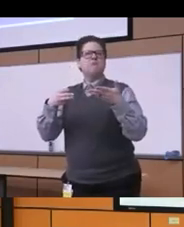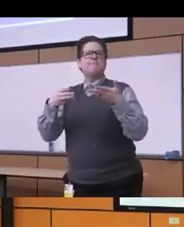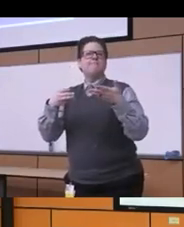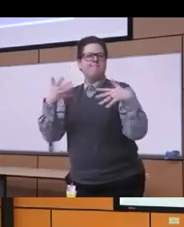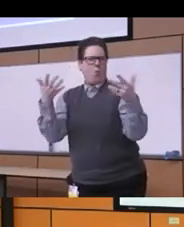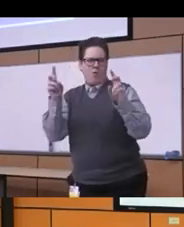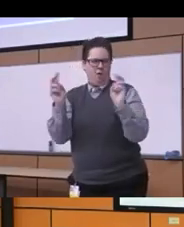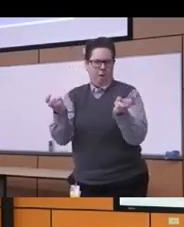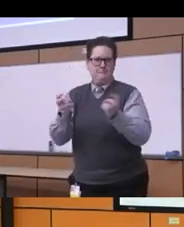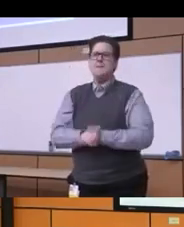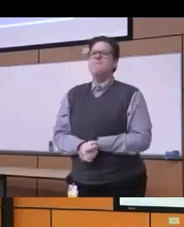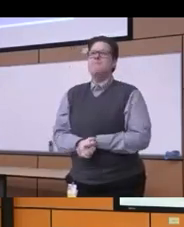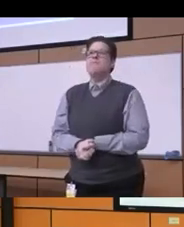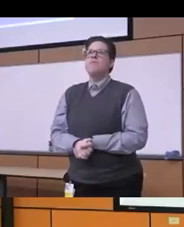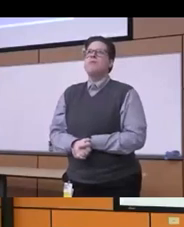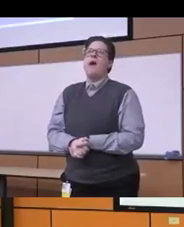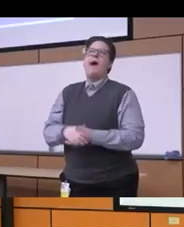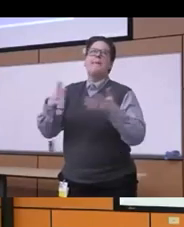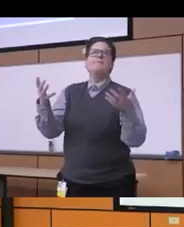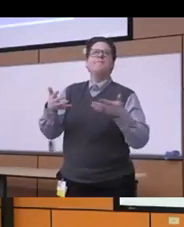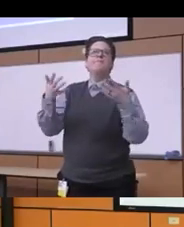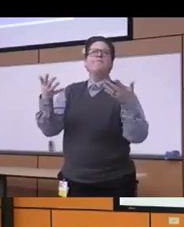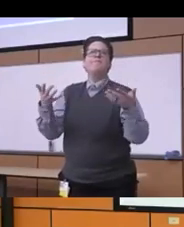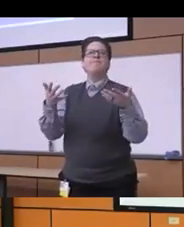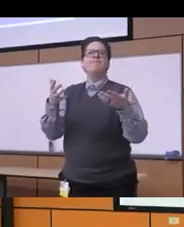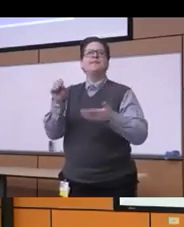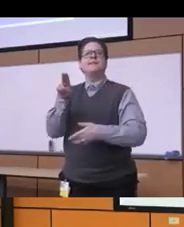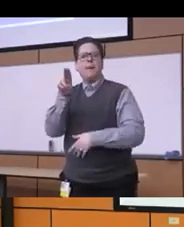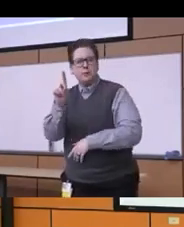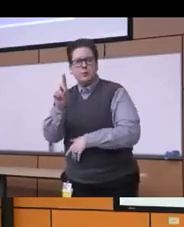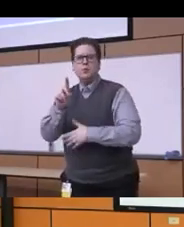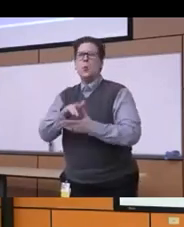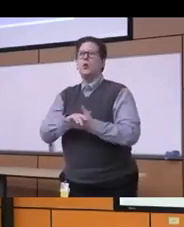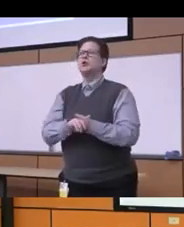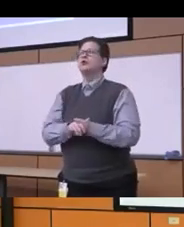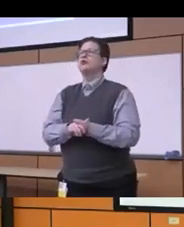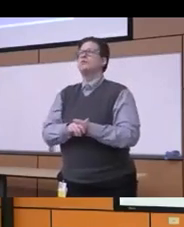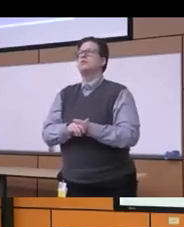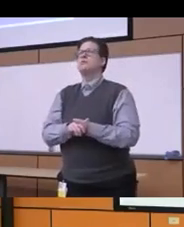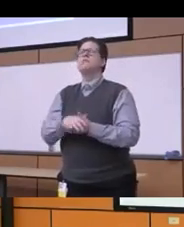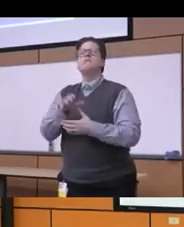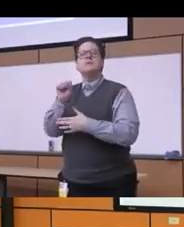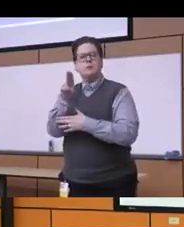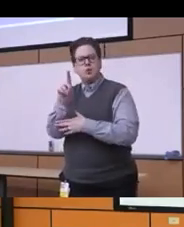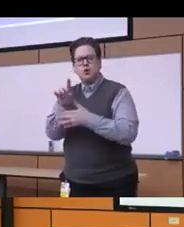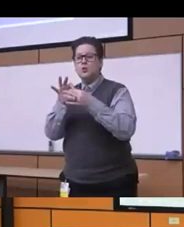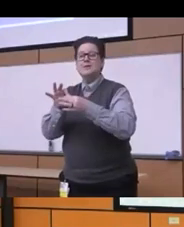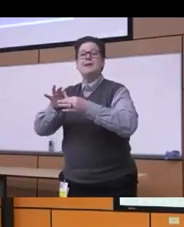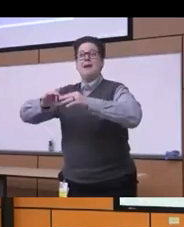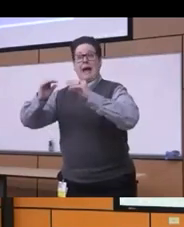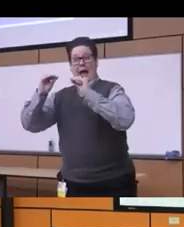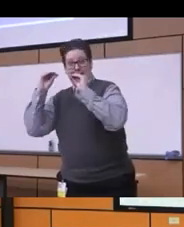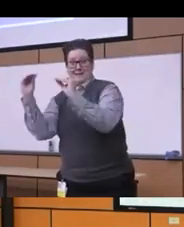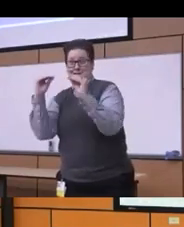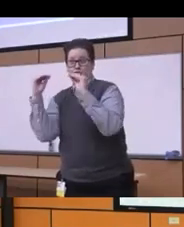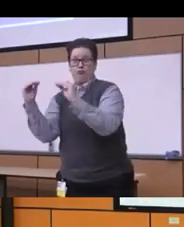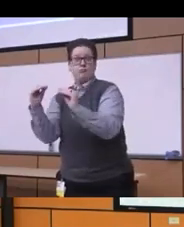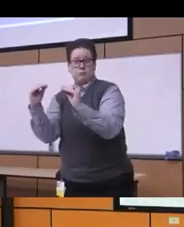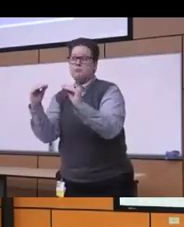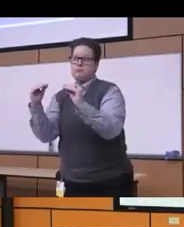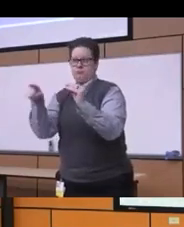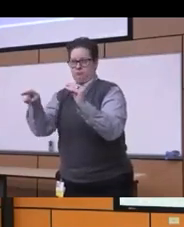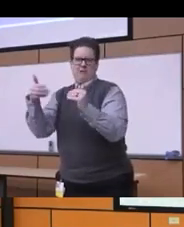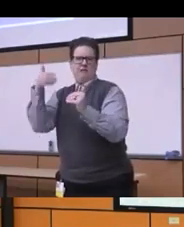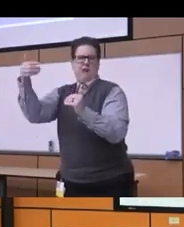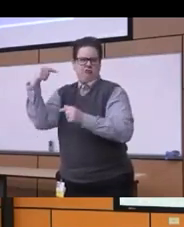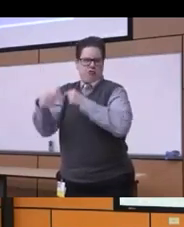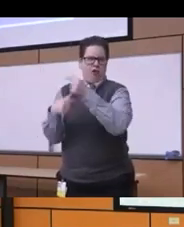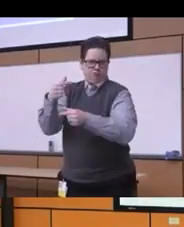um this substance use disorders uh both in terms of educating um the next generation of providers